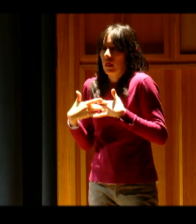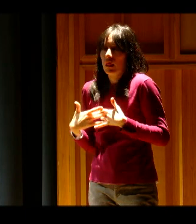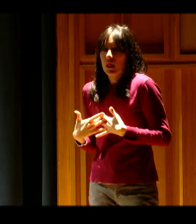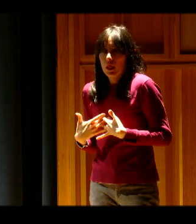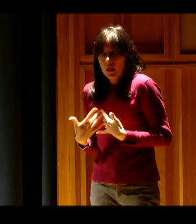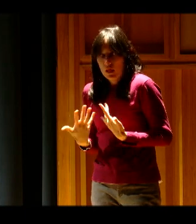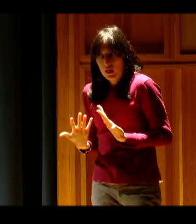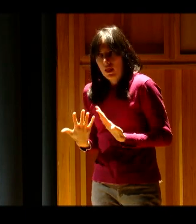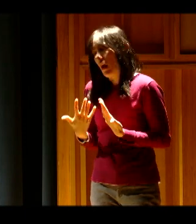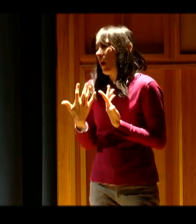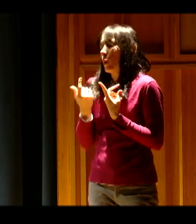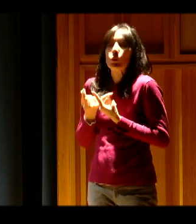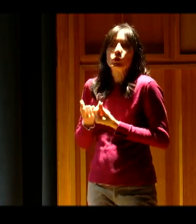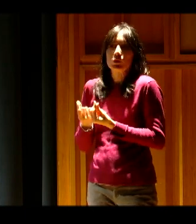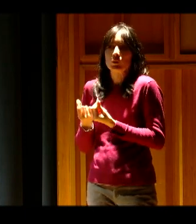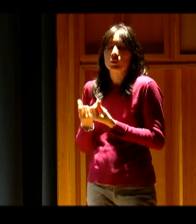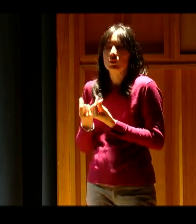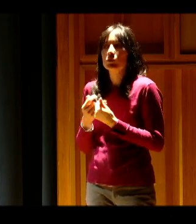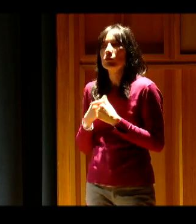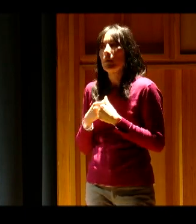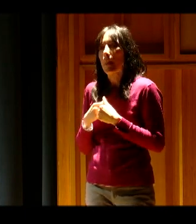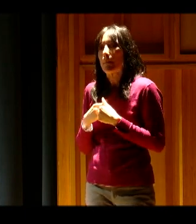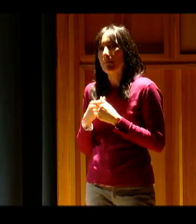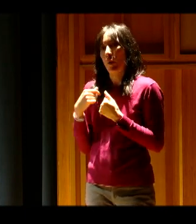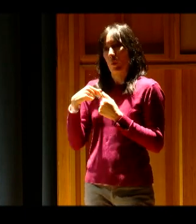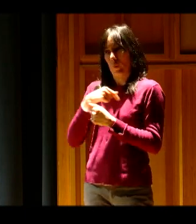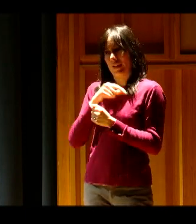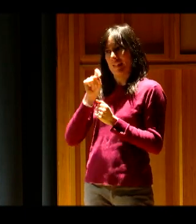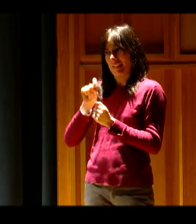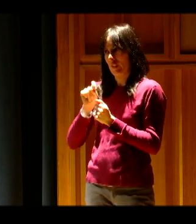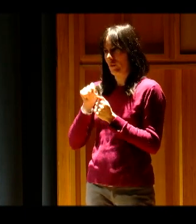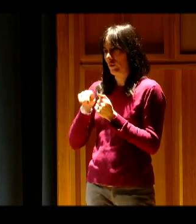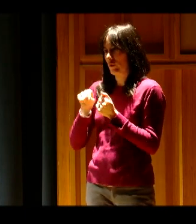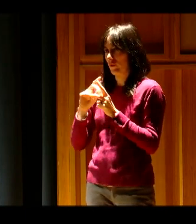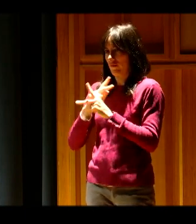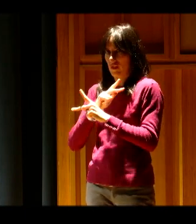But we need to find those pathways, and it's then when we had our lunch and we had our conversation